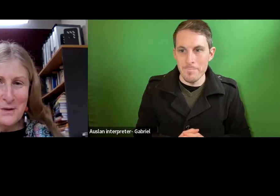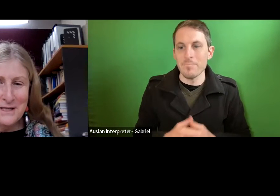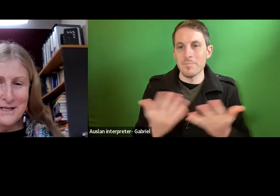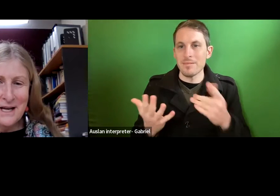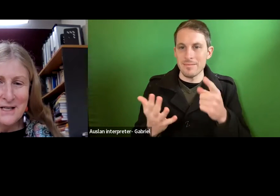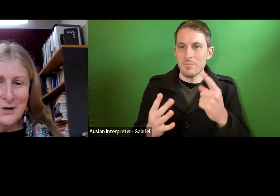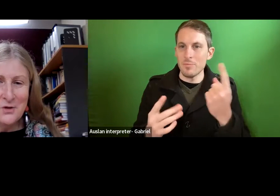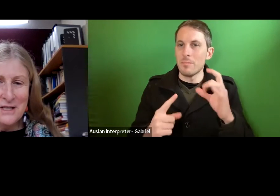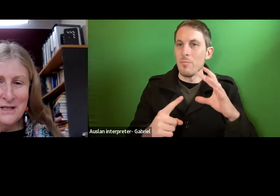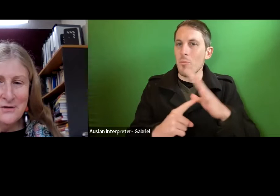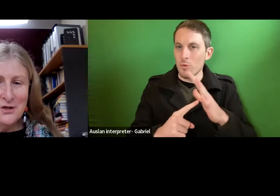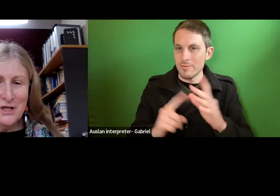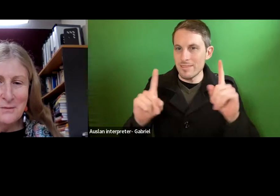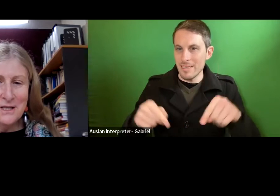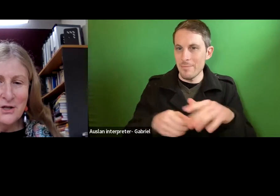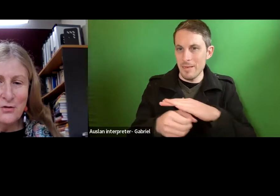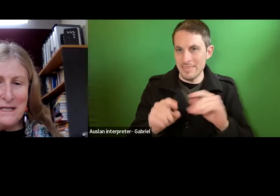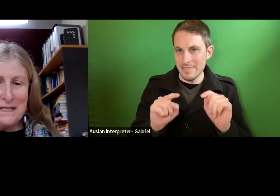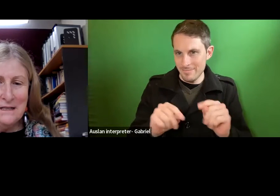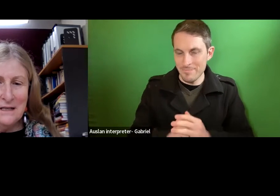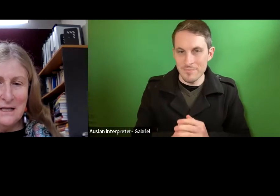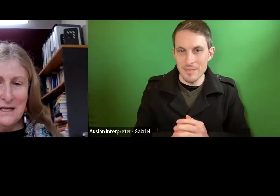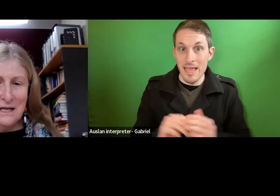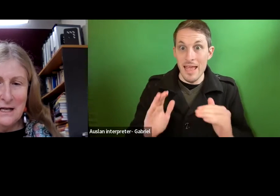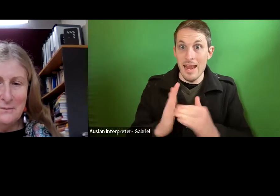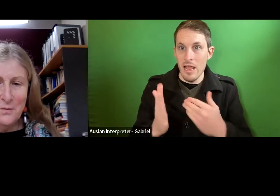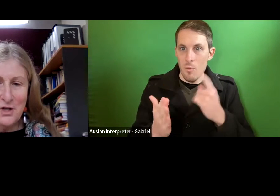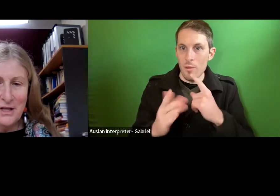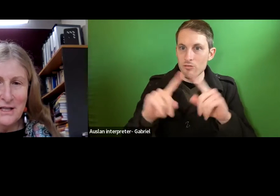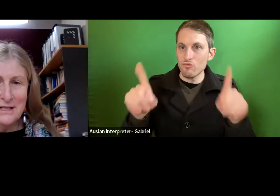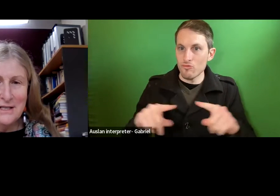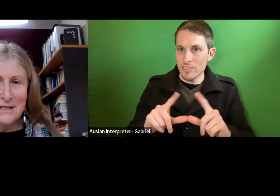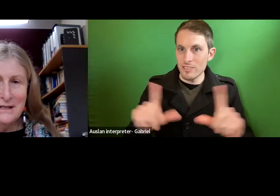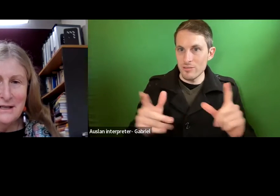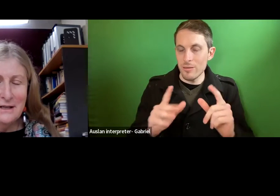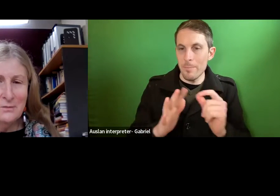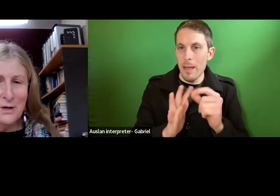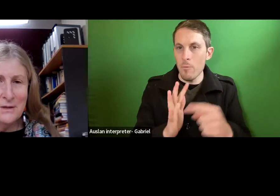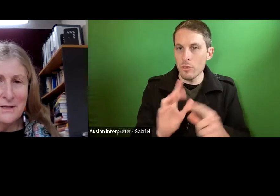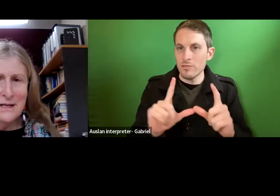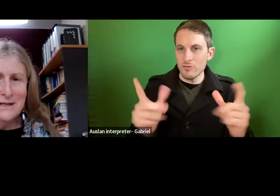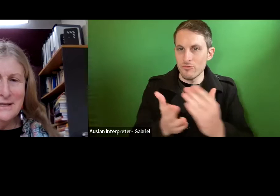place to start. So I'm just going to share my screen, which I think is what happens next.